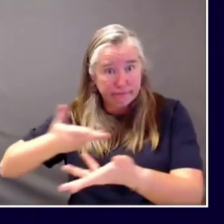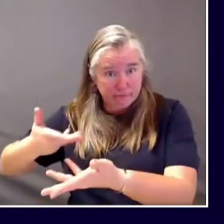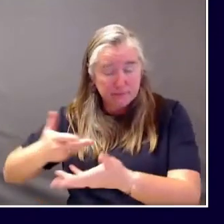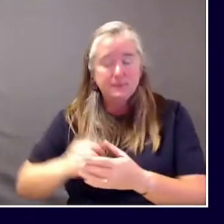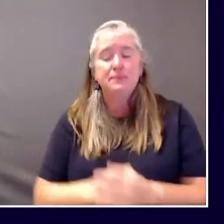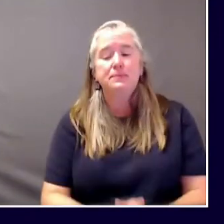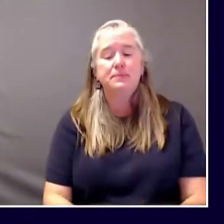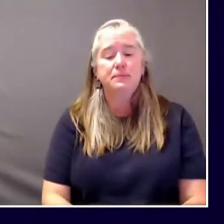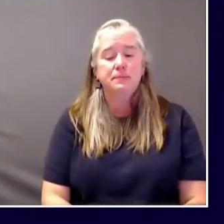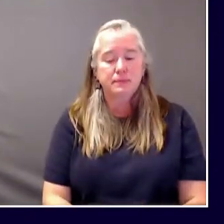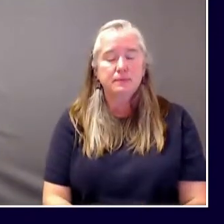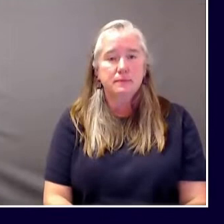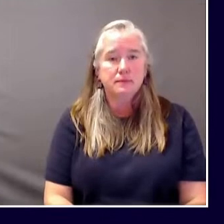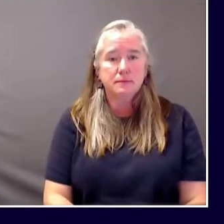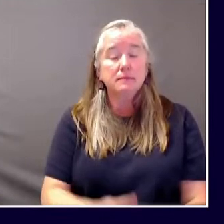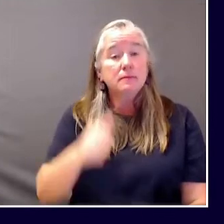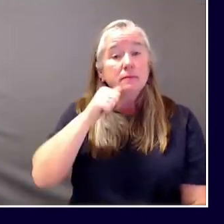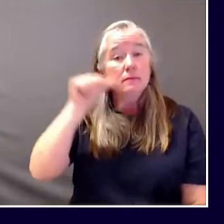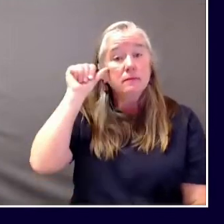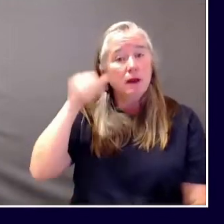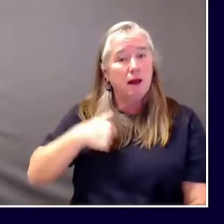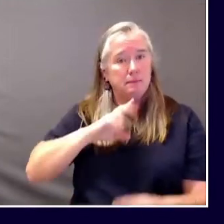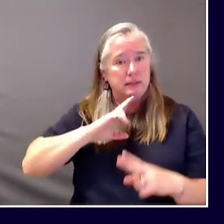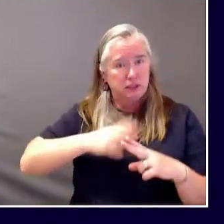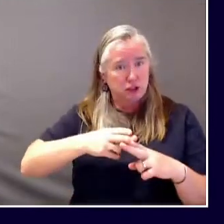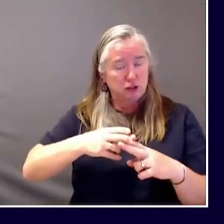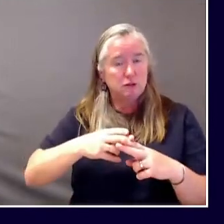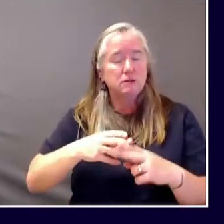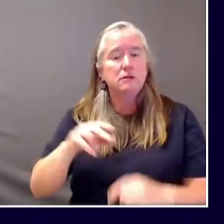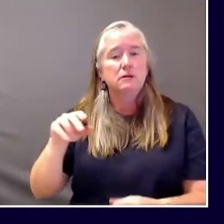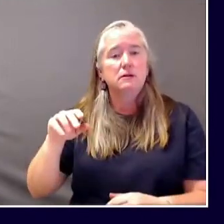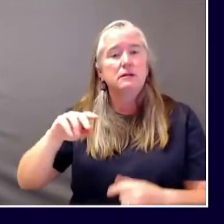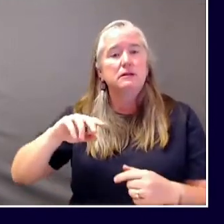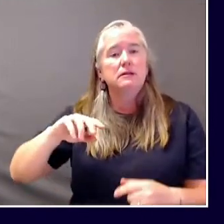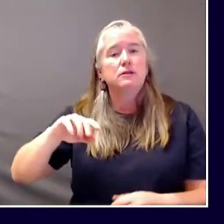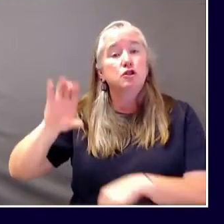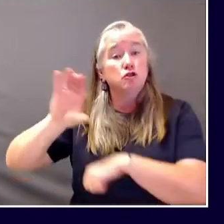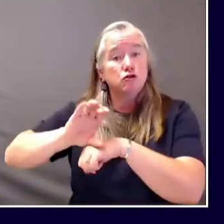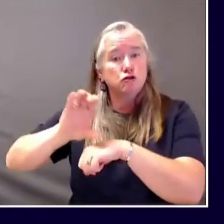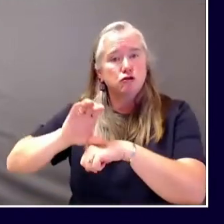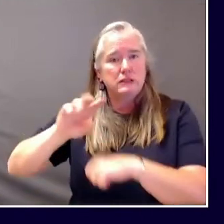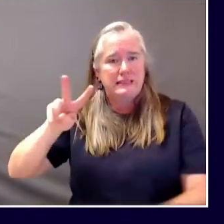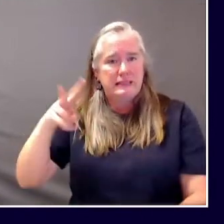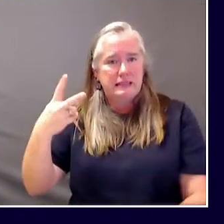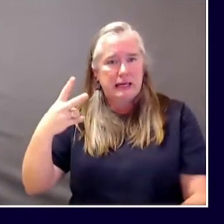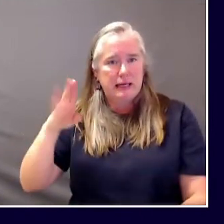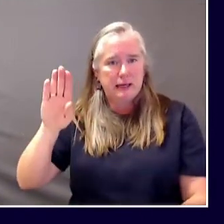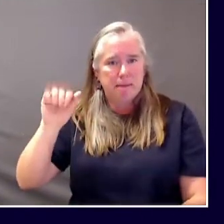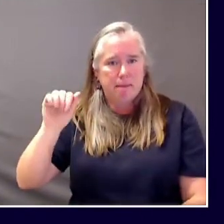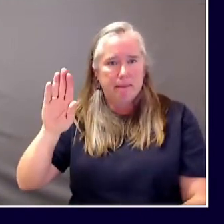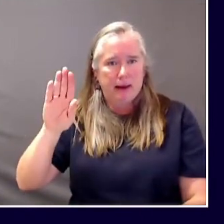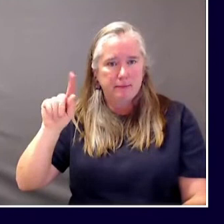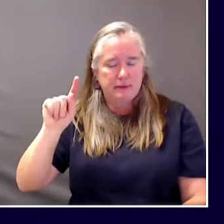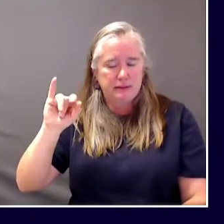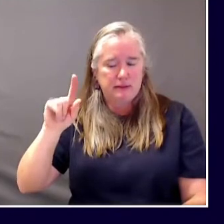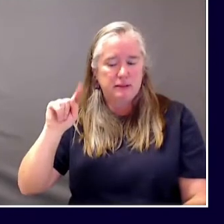let's start with an outbreak that I talked about yesterday at